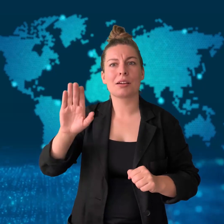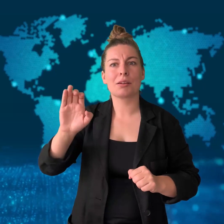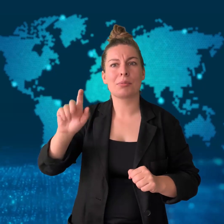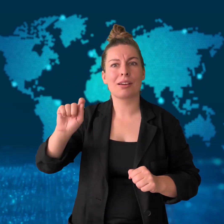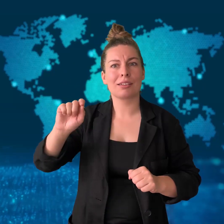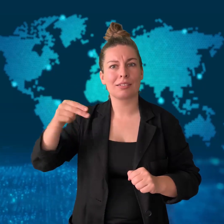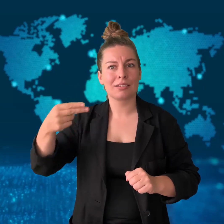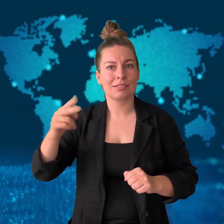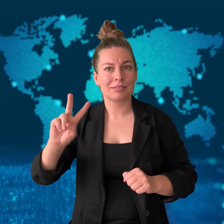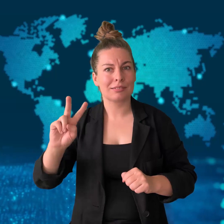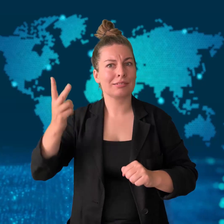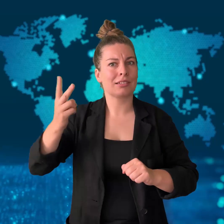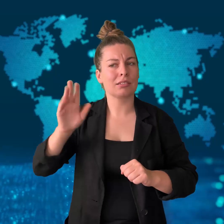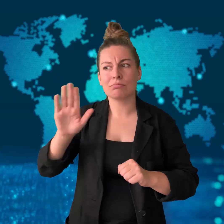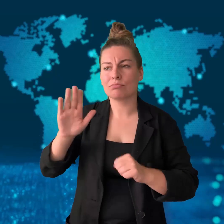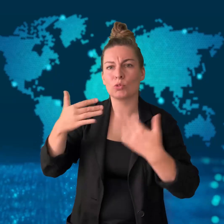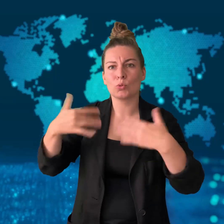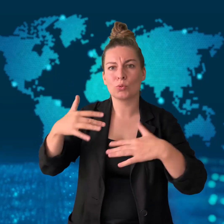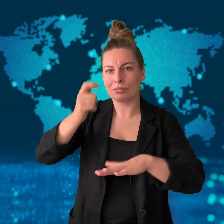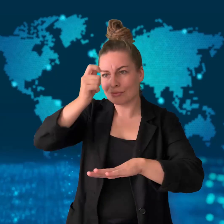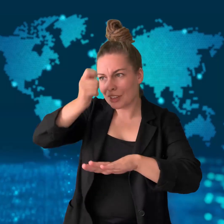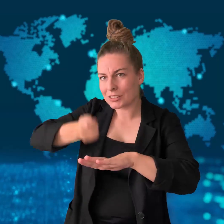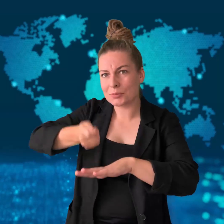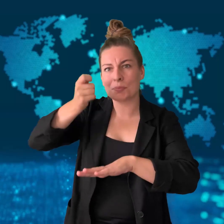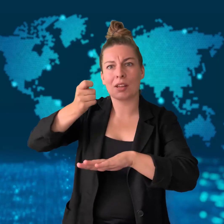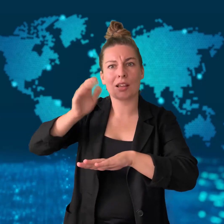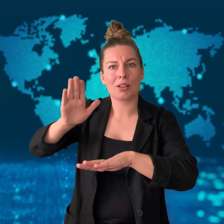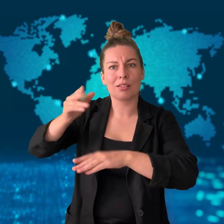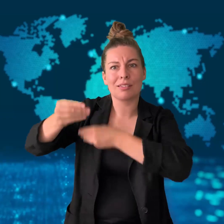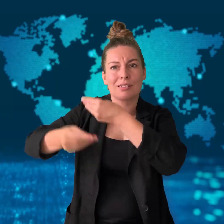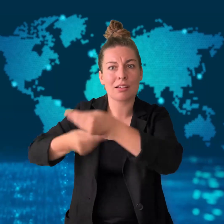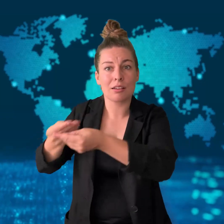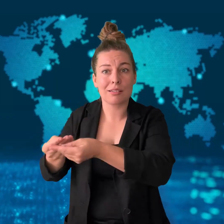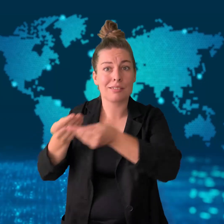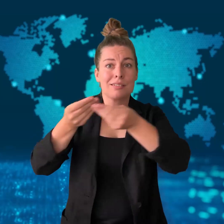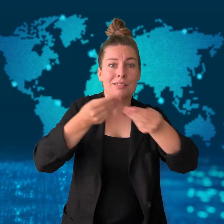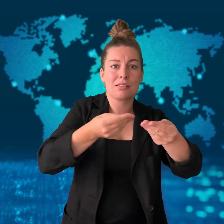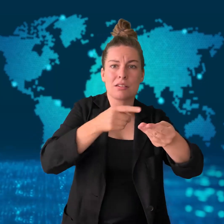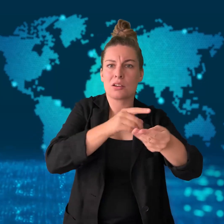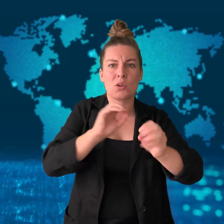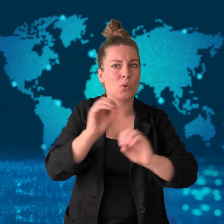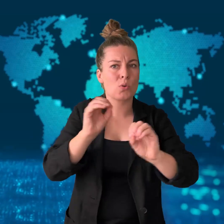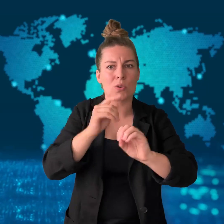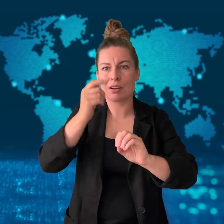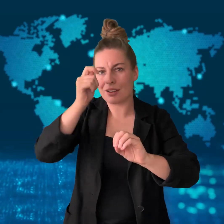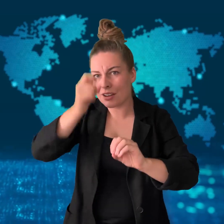protest the monarchy throughout the country.